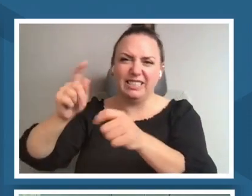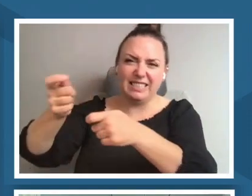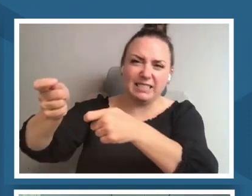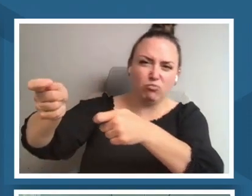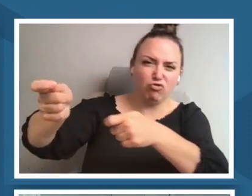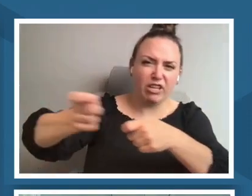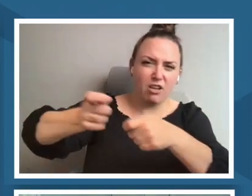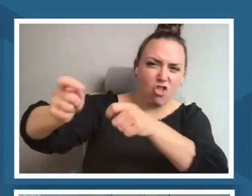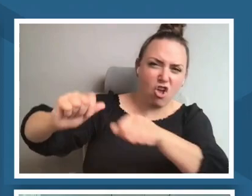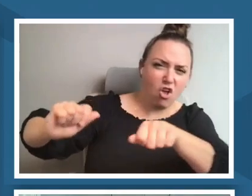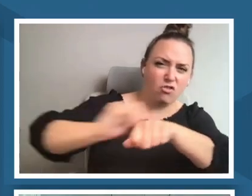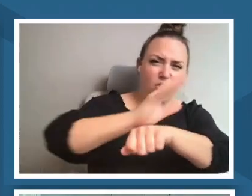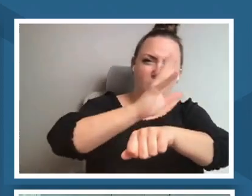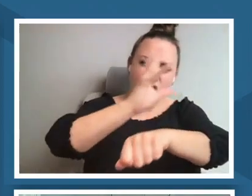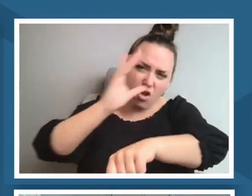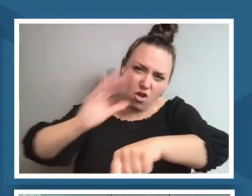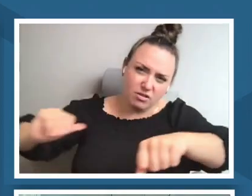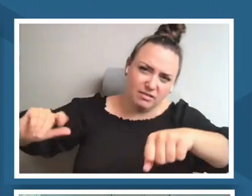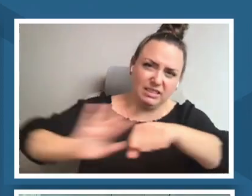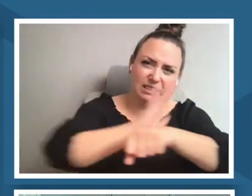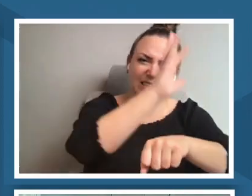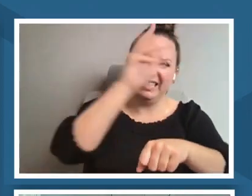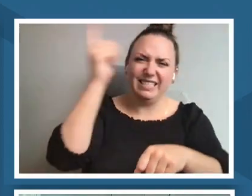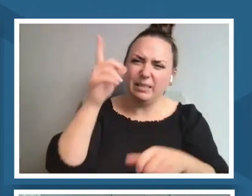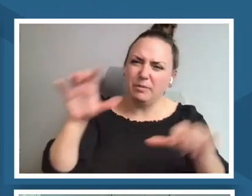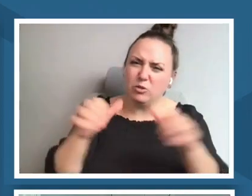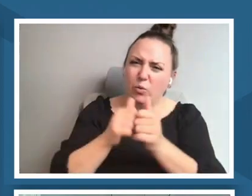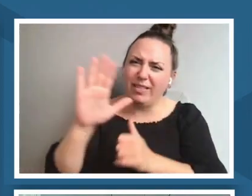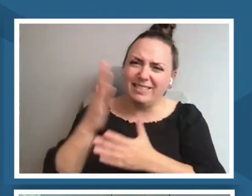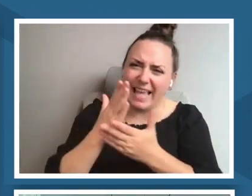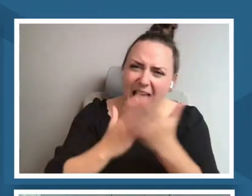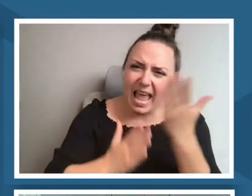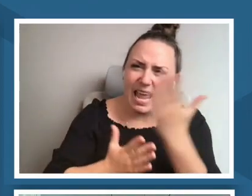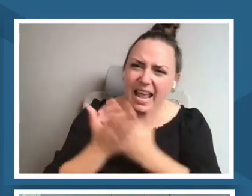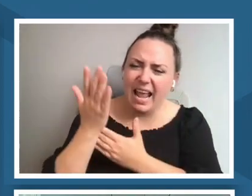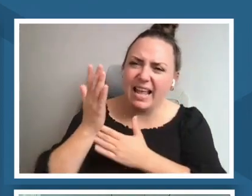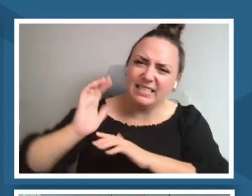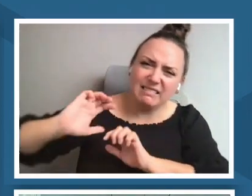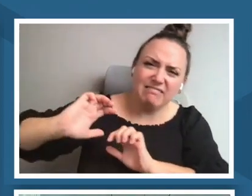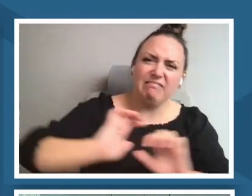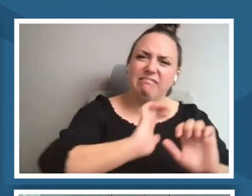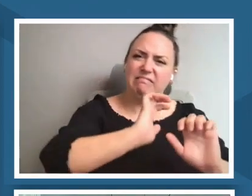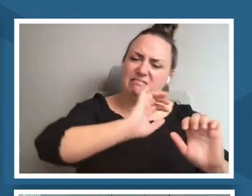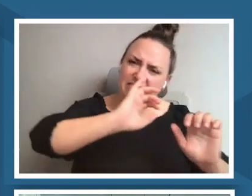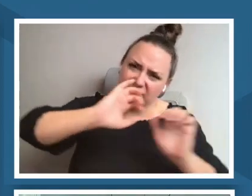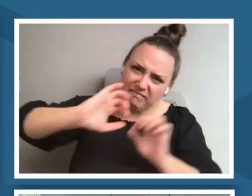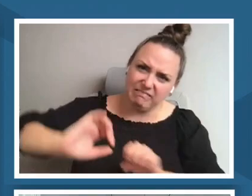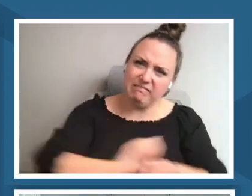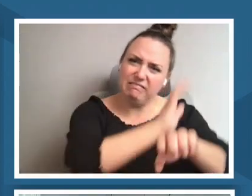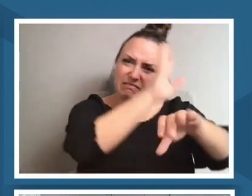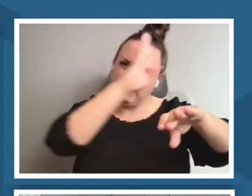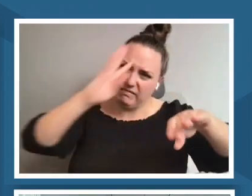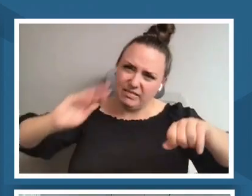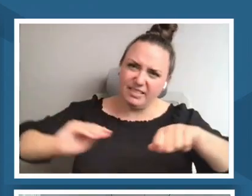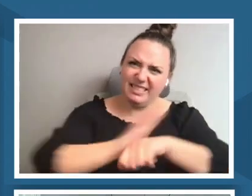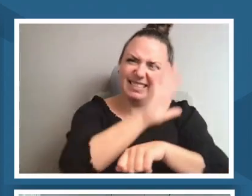it's doing with its hands that feels like it's kind of directing